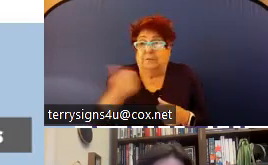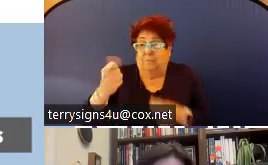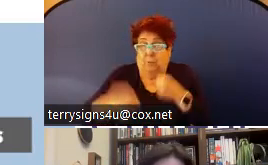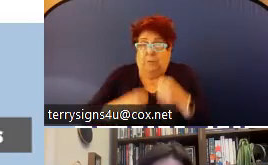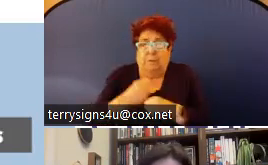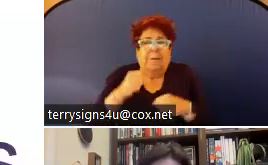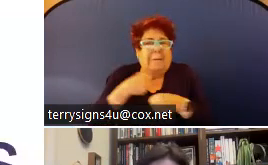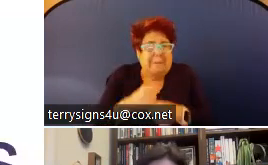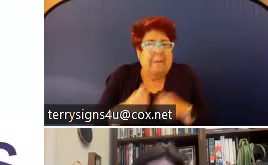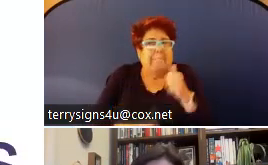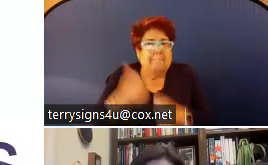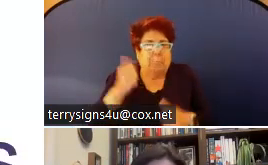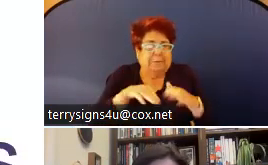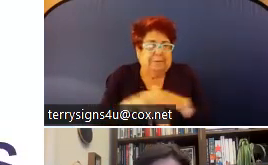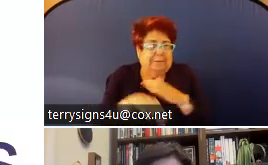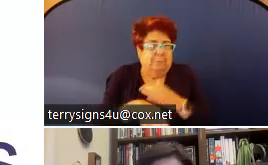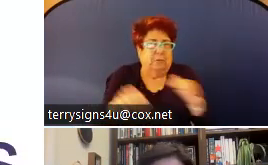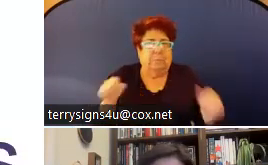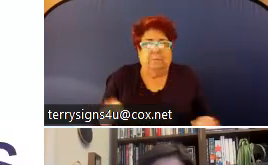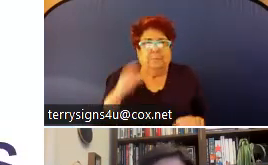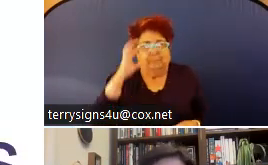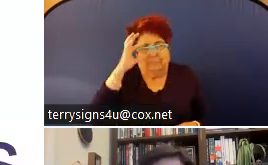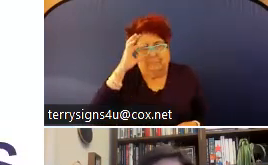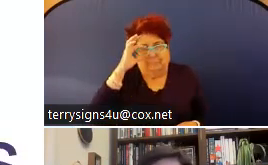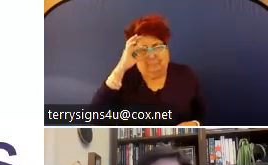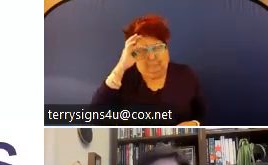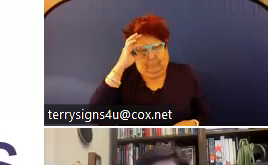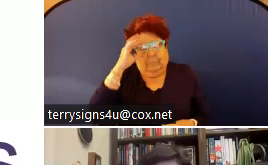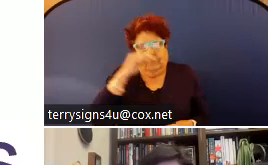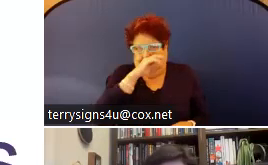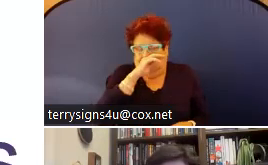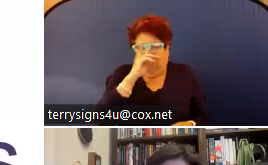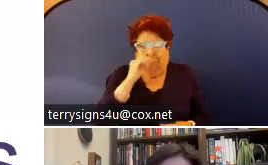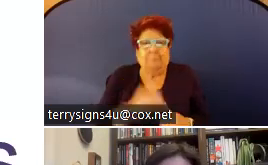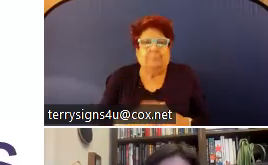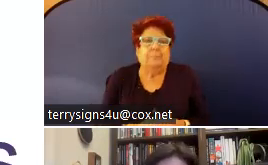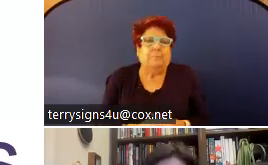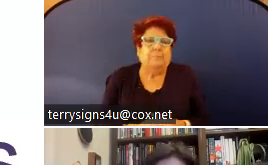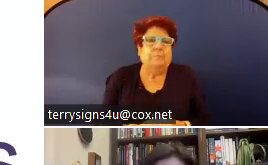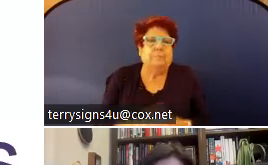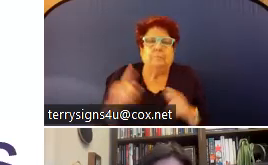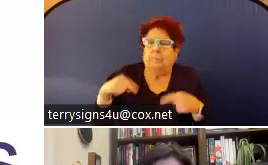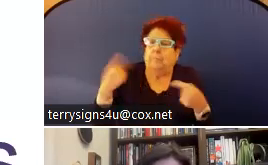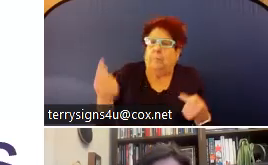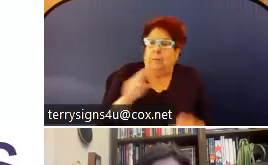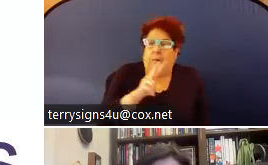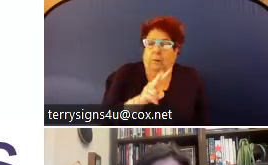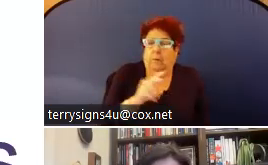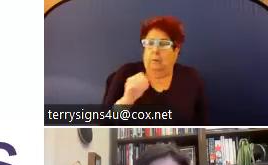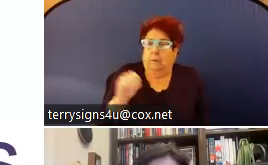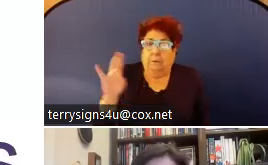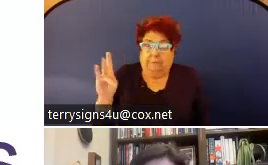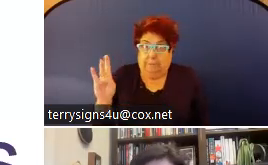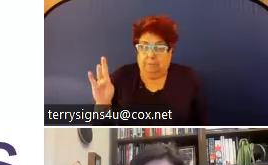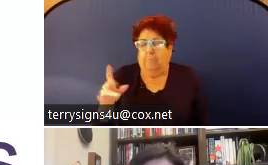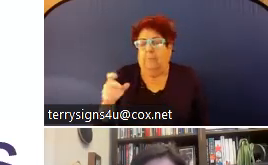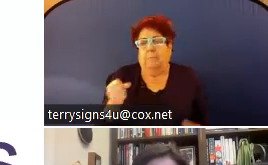Next slide, please. As we think about since 2017, there has been lots of lessons learned about this